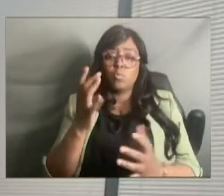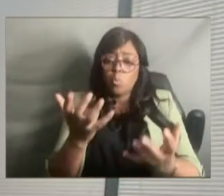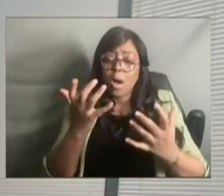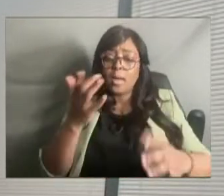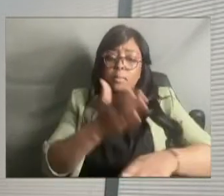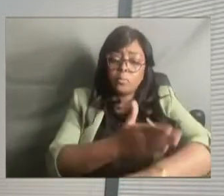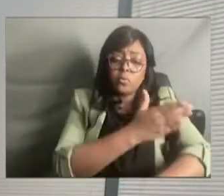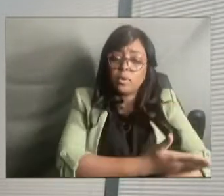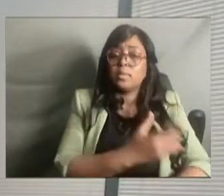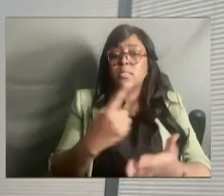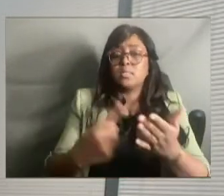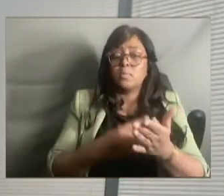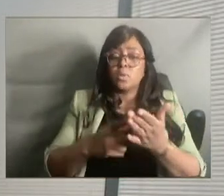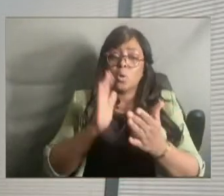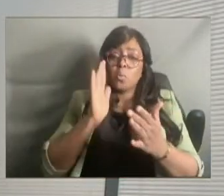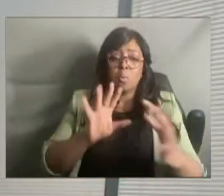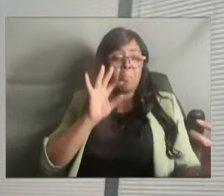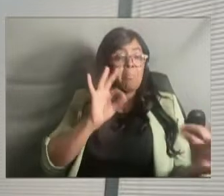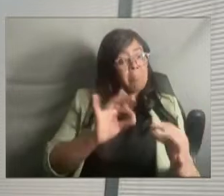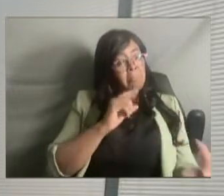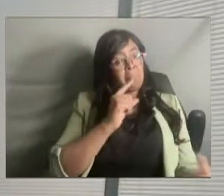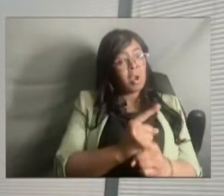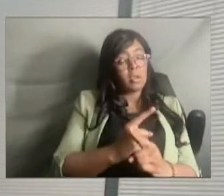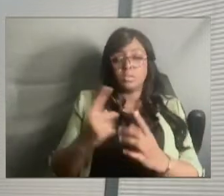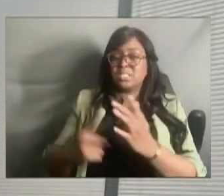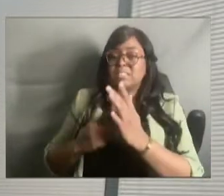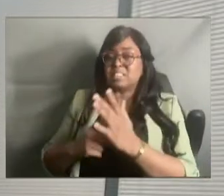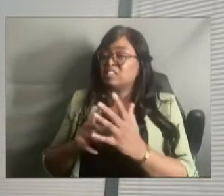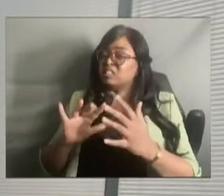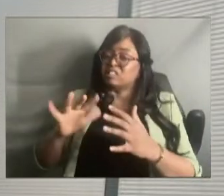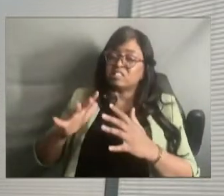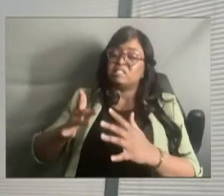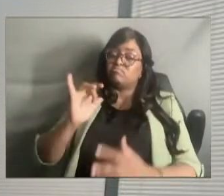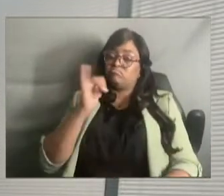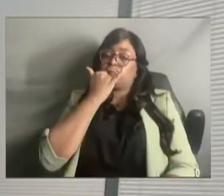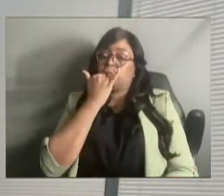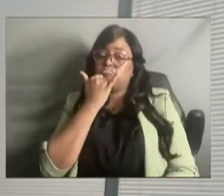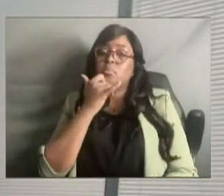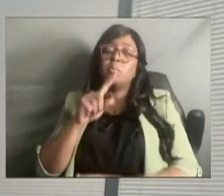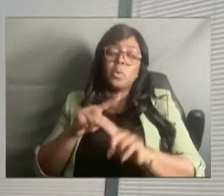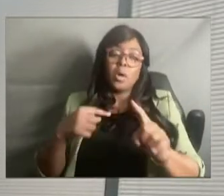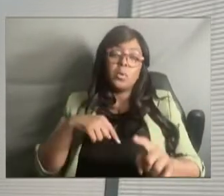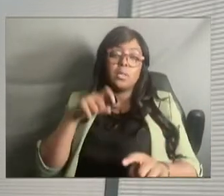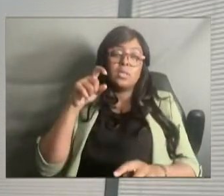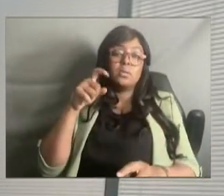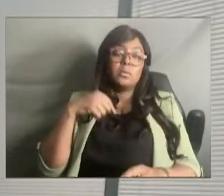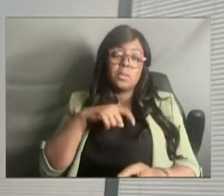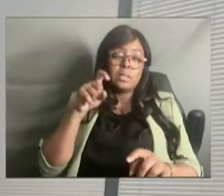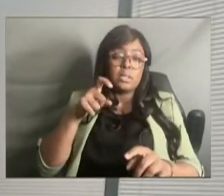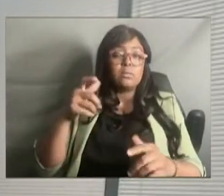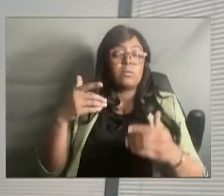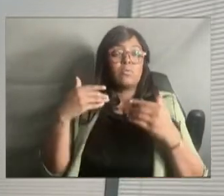And it's okay to make changes and seek improvements. And sometimes we'll get it right and